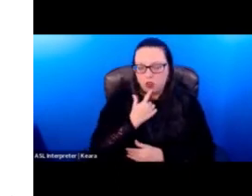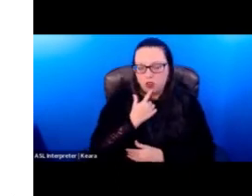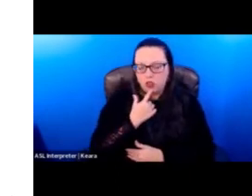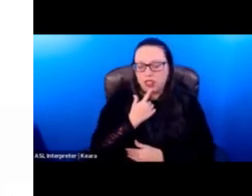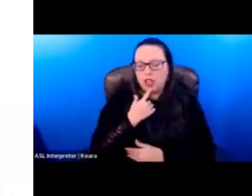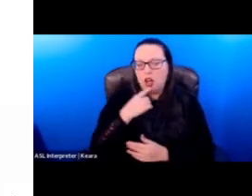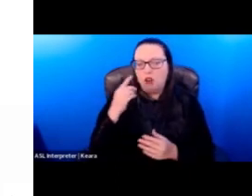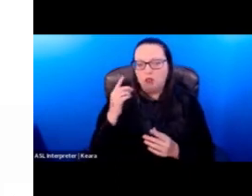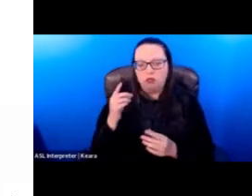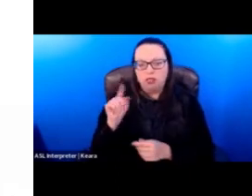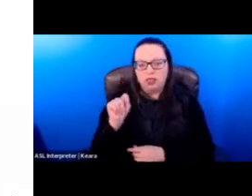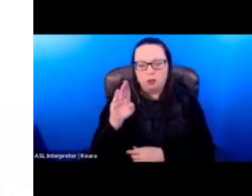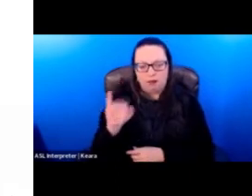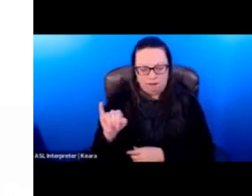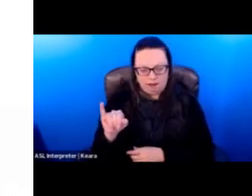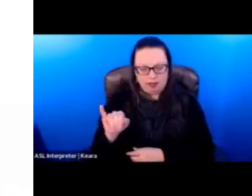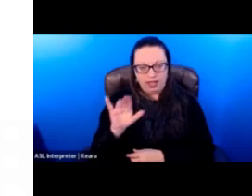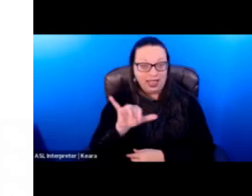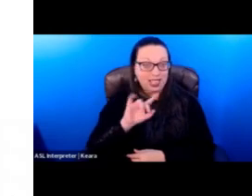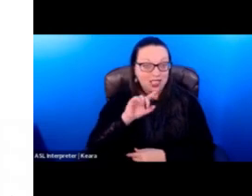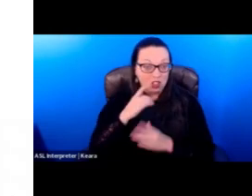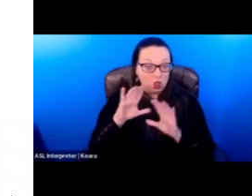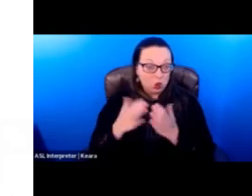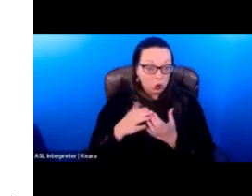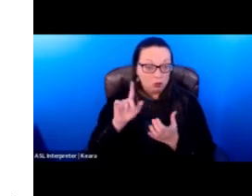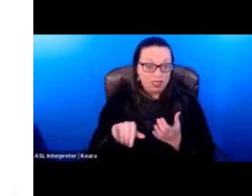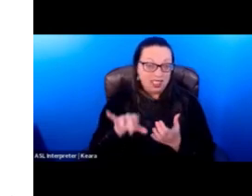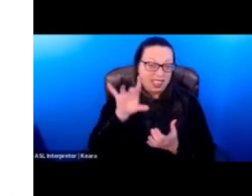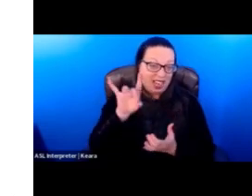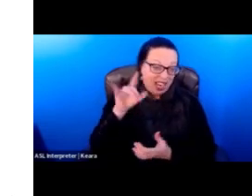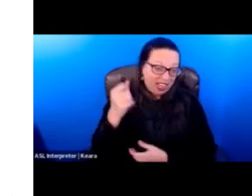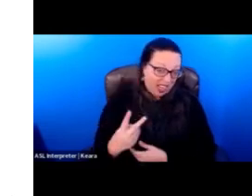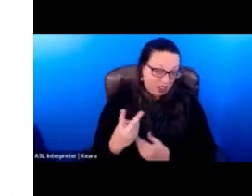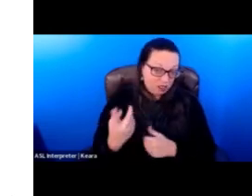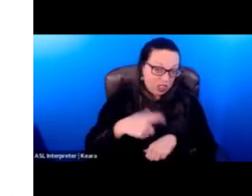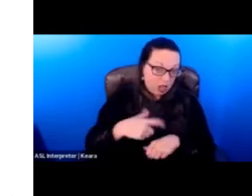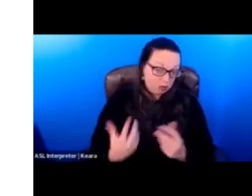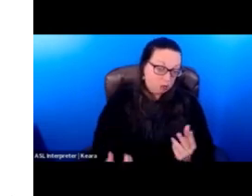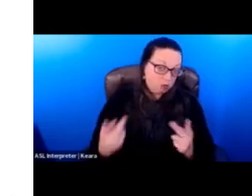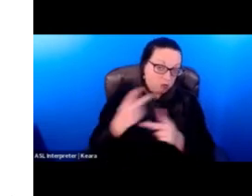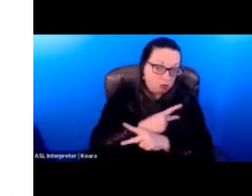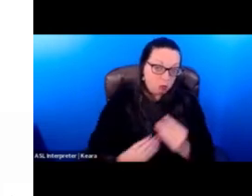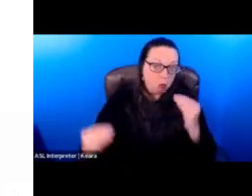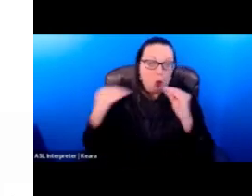that severe group needing are eight and a half times more likely to say that they they needed that assistance.